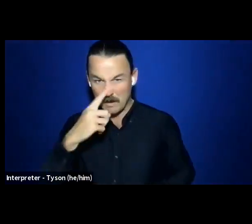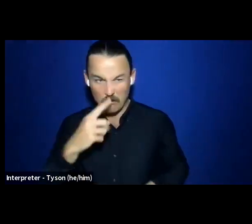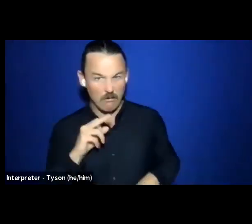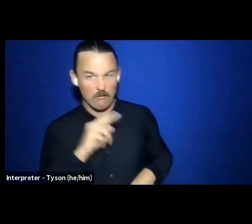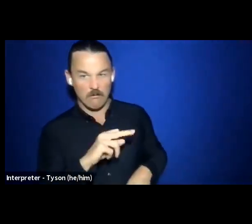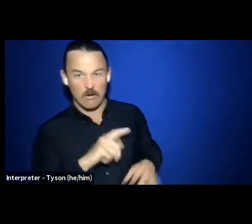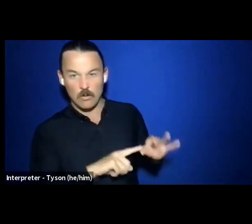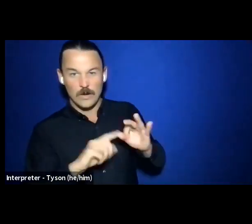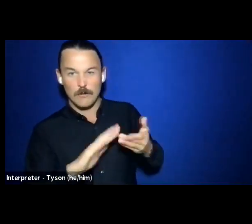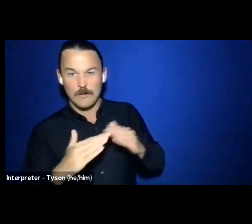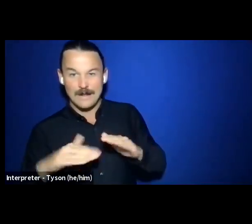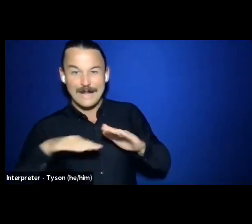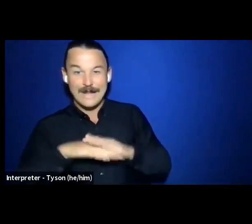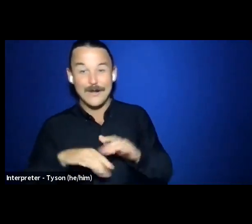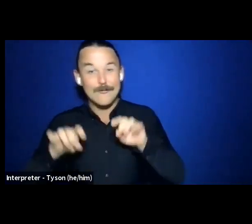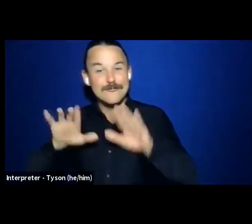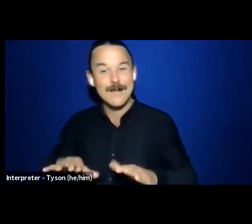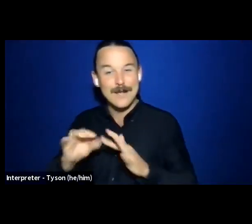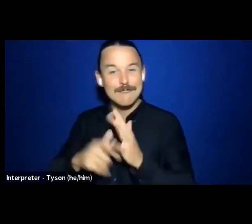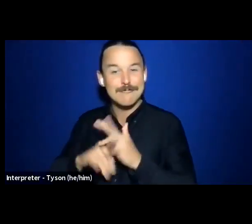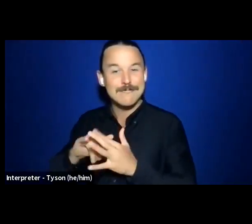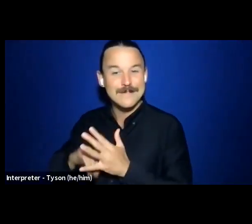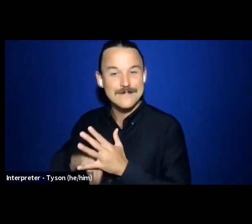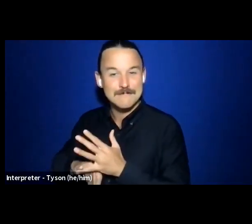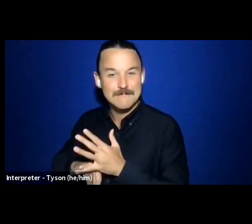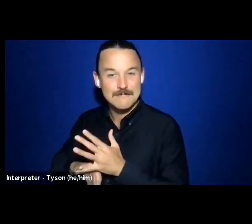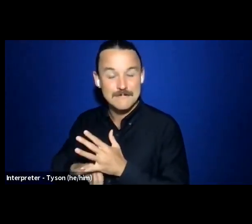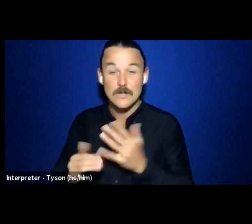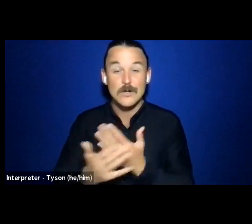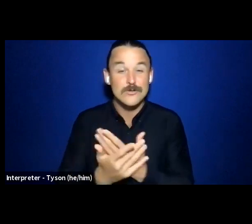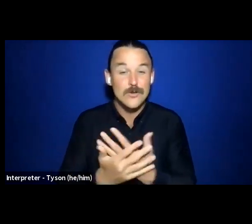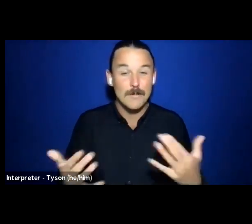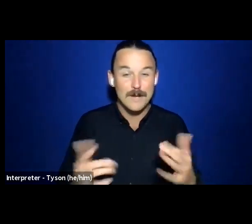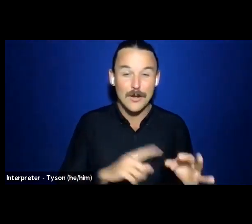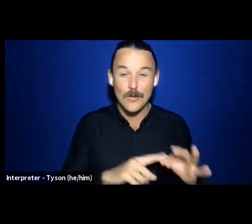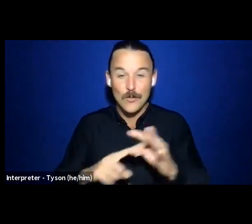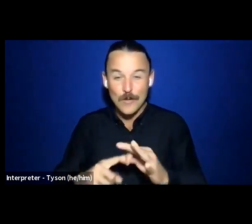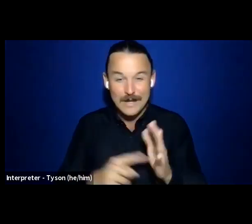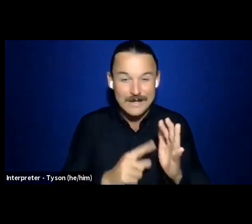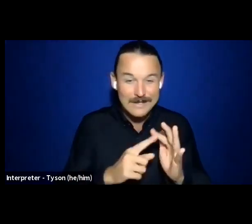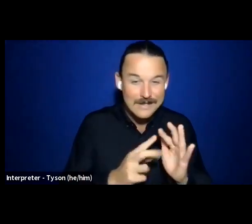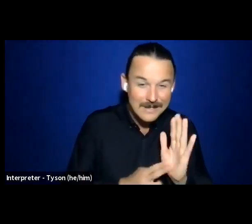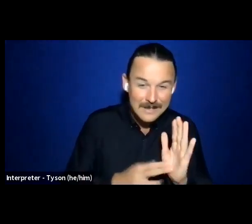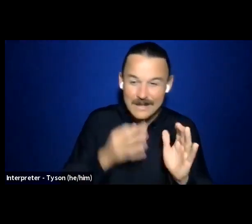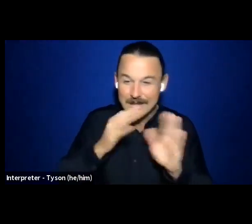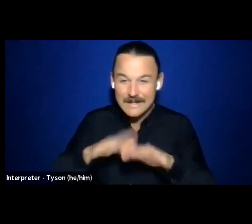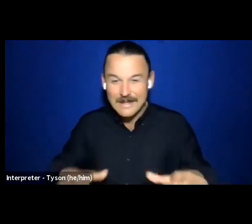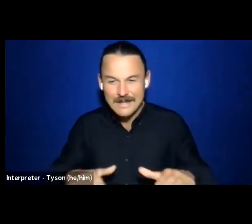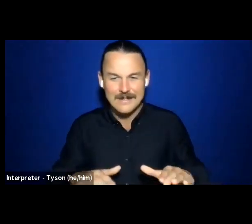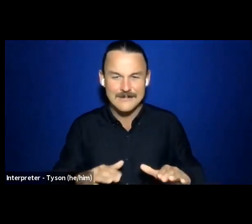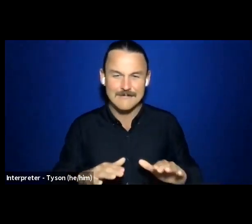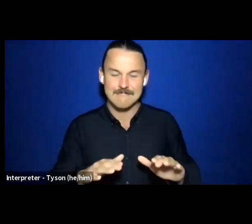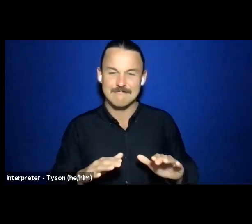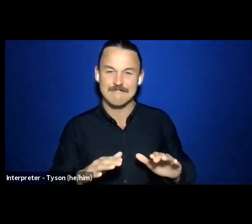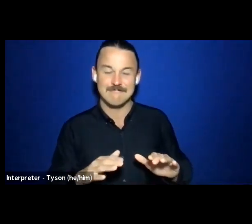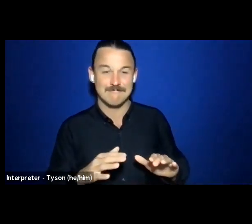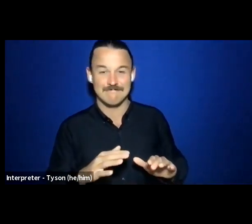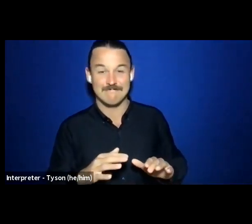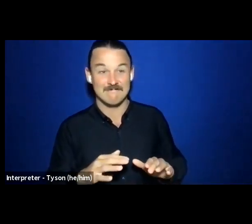Australian press the vulnerability of so many queer. er teens and kids and er teens and kids, and how even though we can convince.